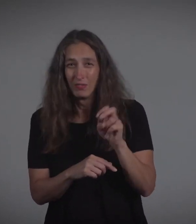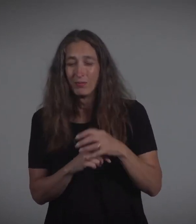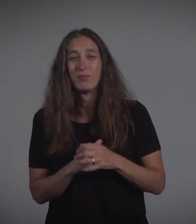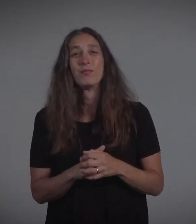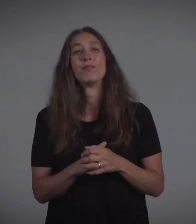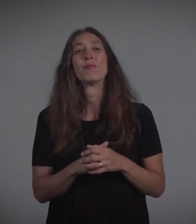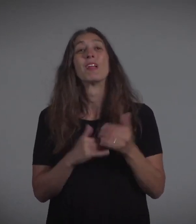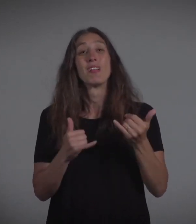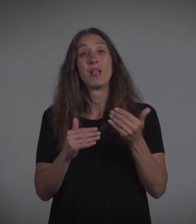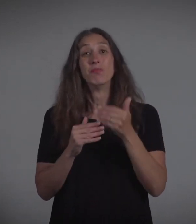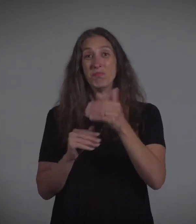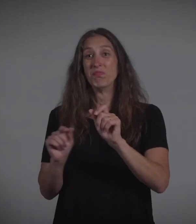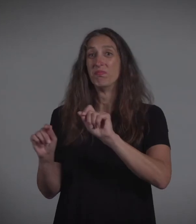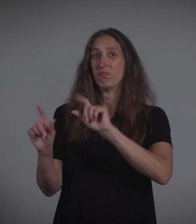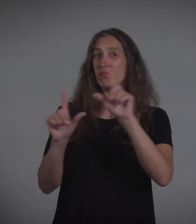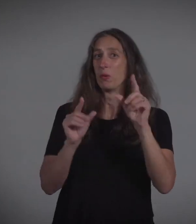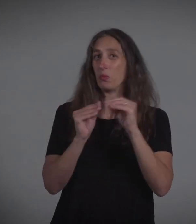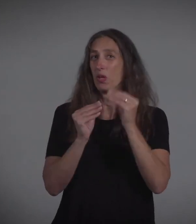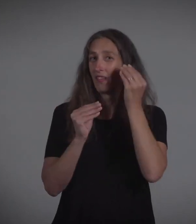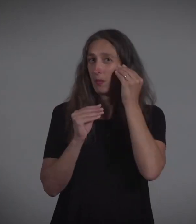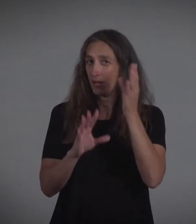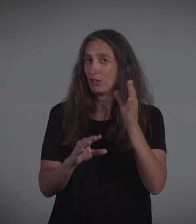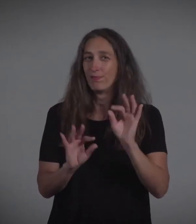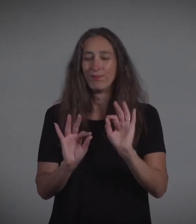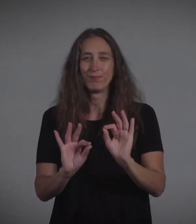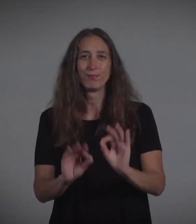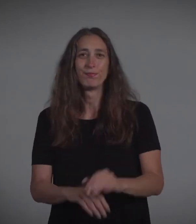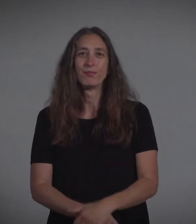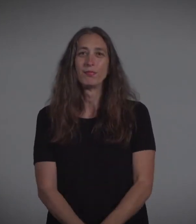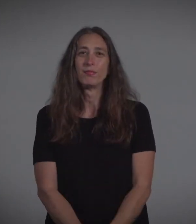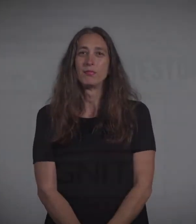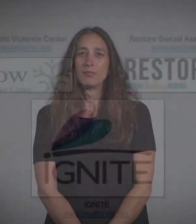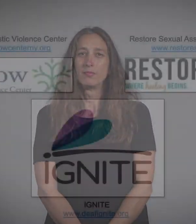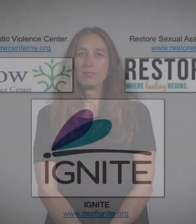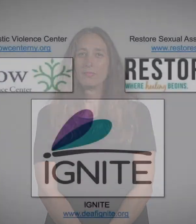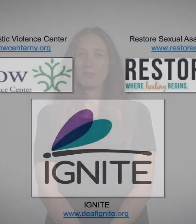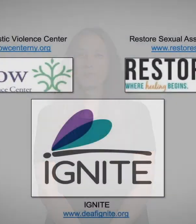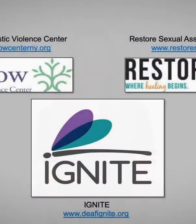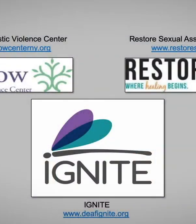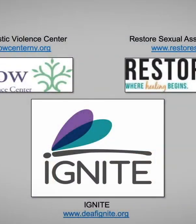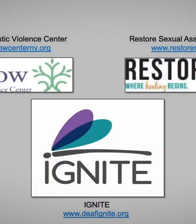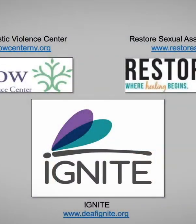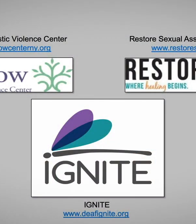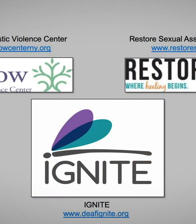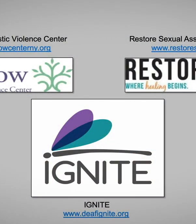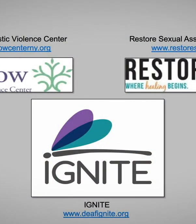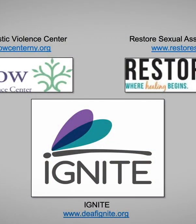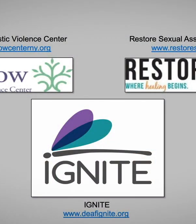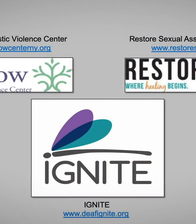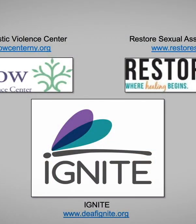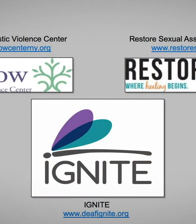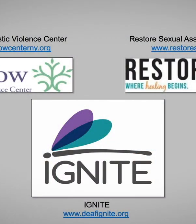Domestic violence is not love Here are more resources.